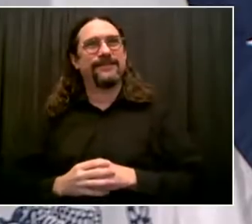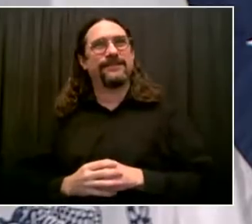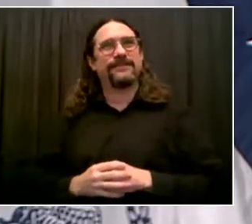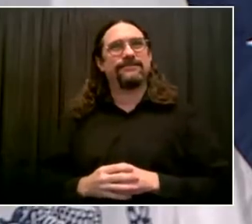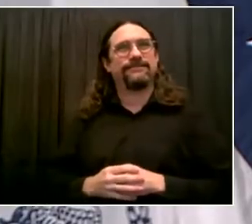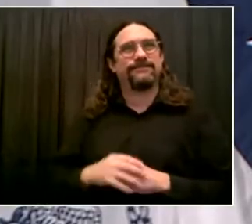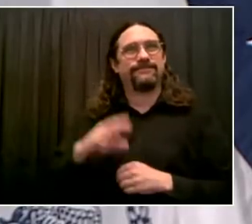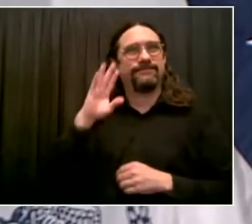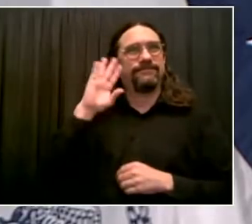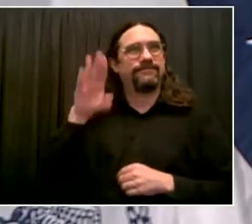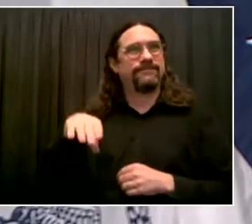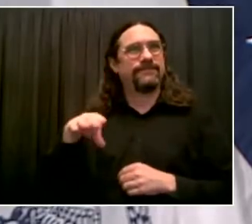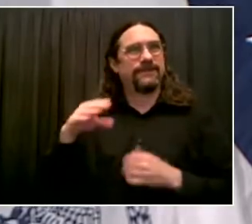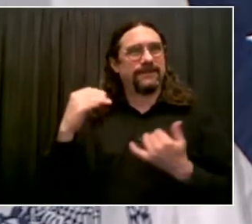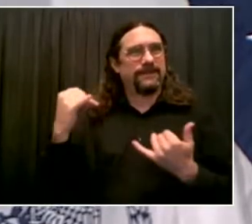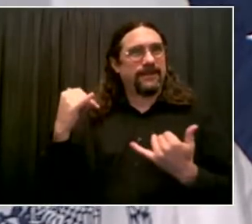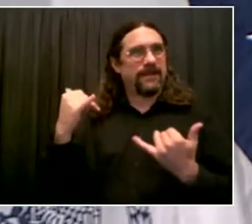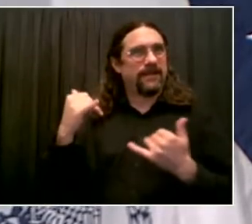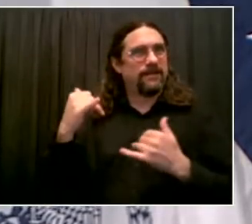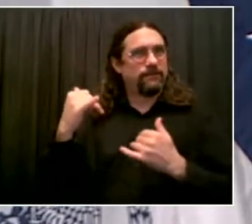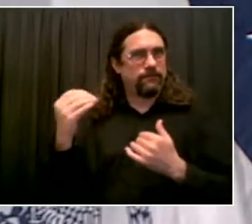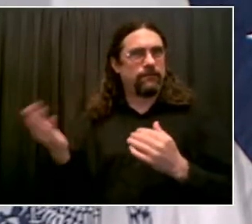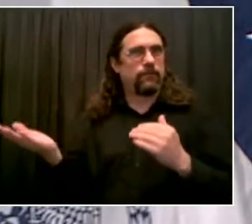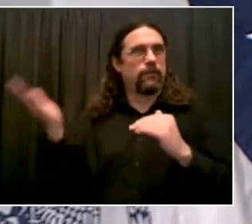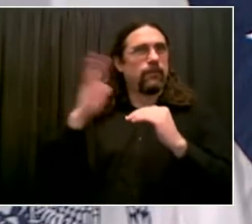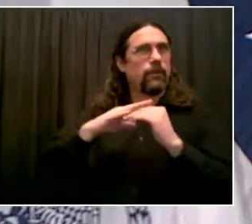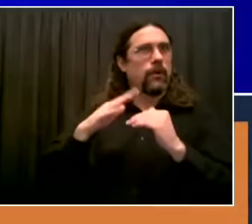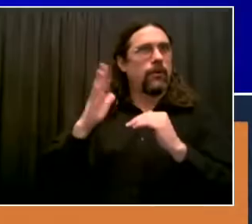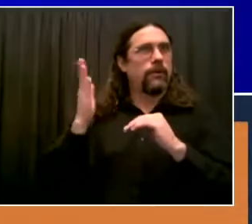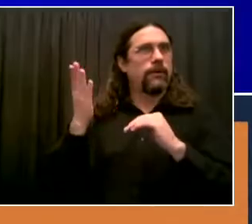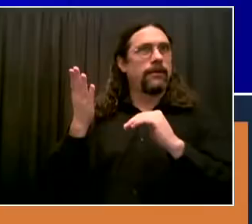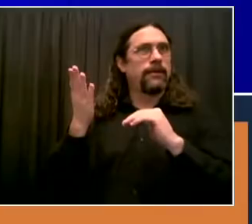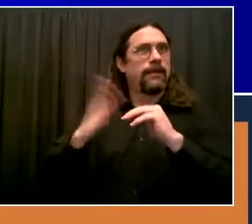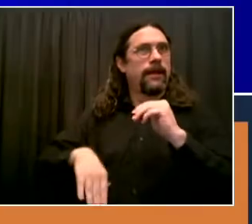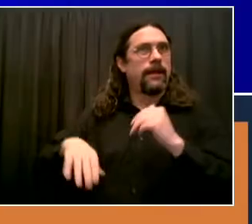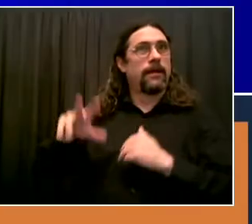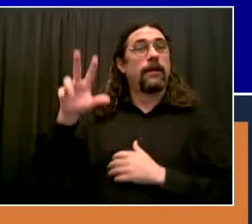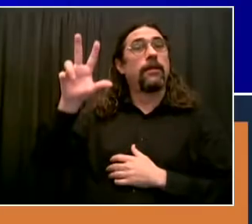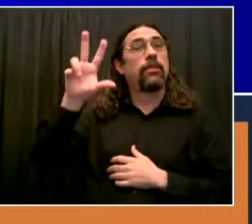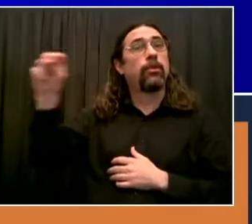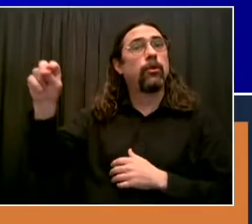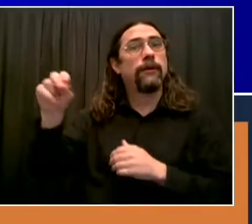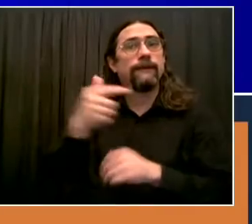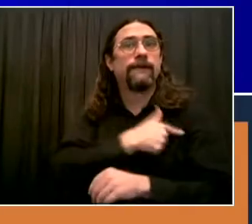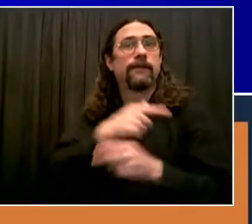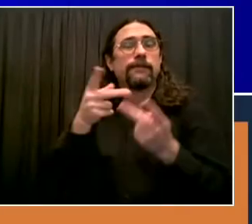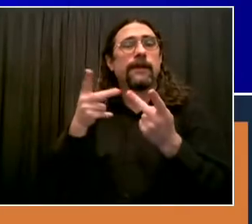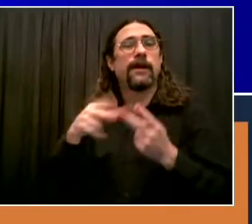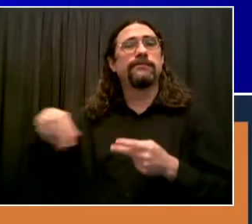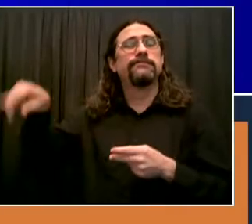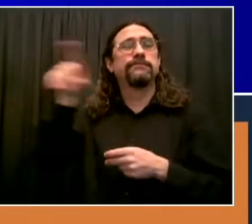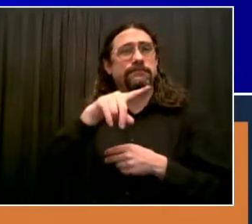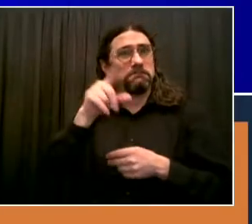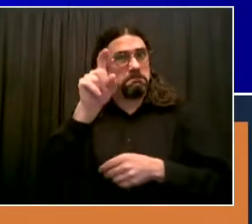PRESENT. AND NOW AT OVER 30 VACCINATION SITES ALL AROUND THE CITY,